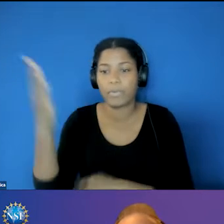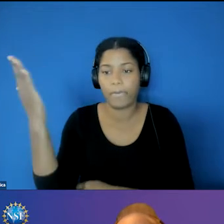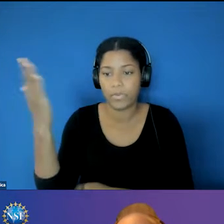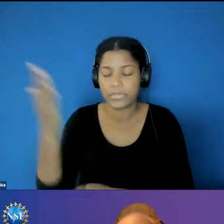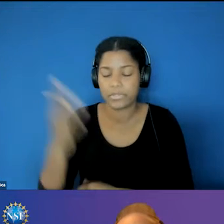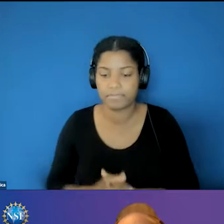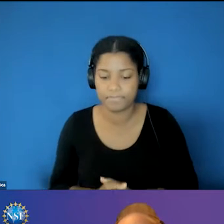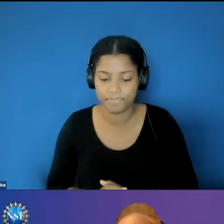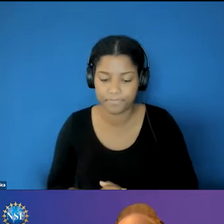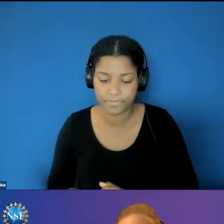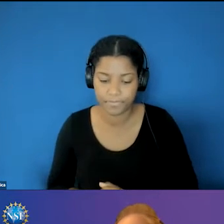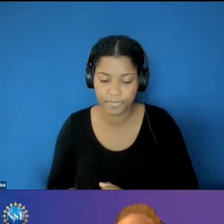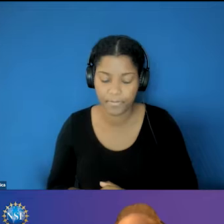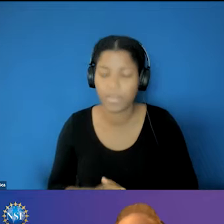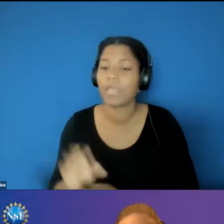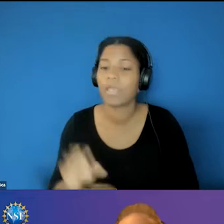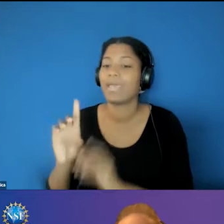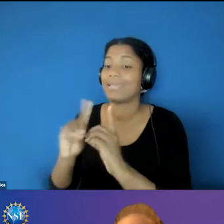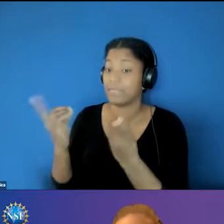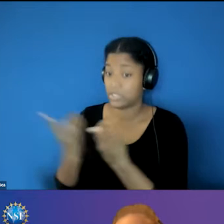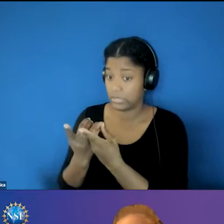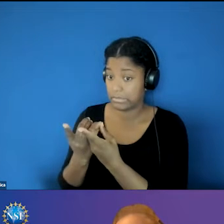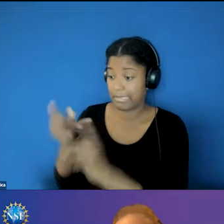So, it's the divisions that recommend awards,